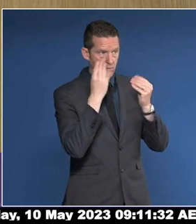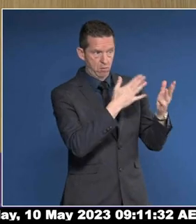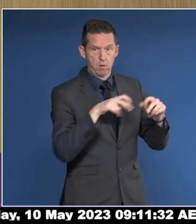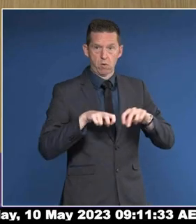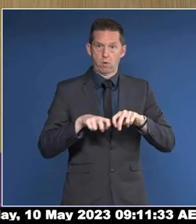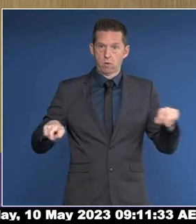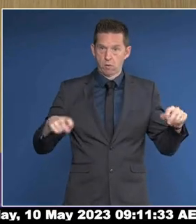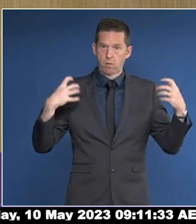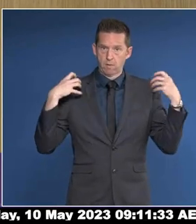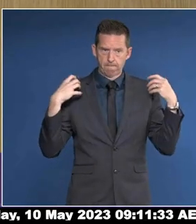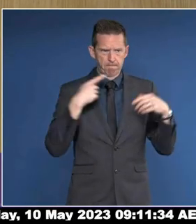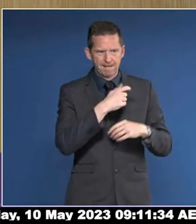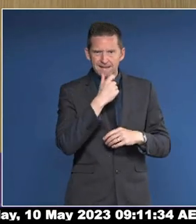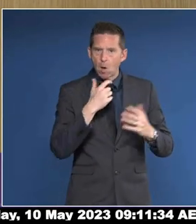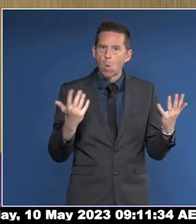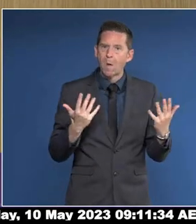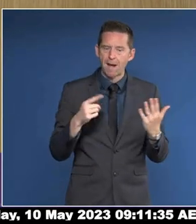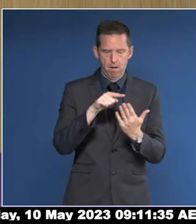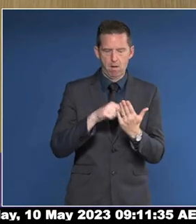need a reference, is Exhibit 8007.